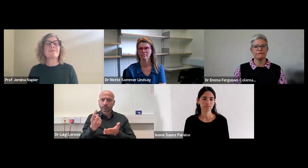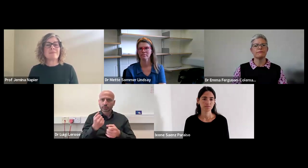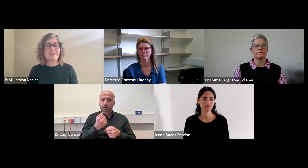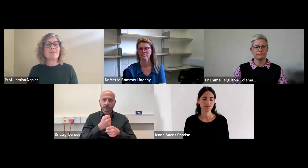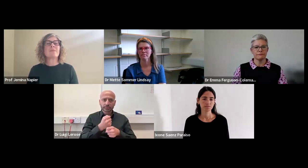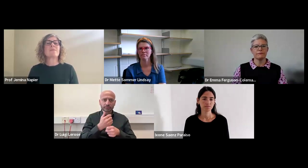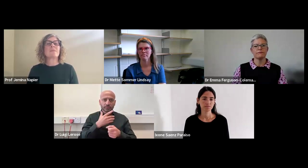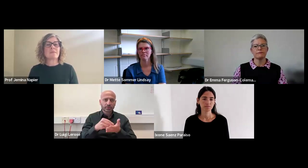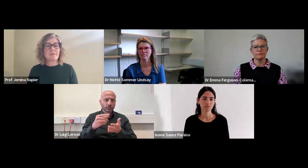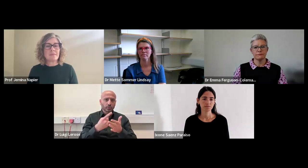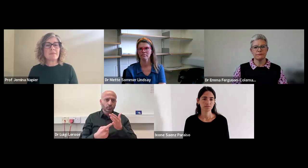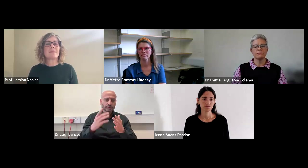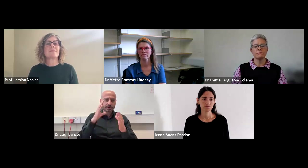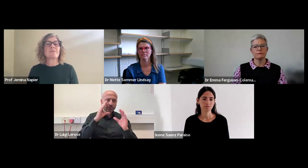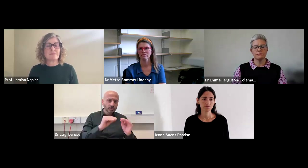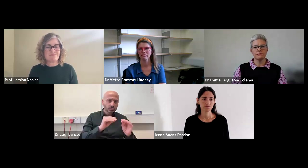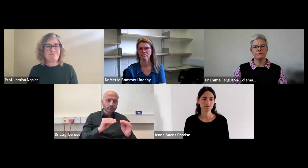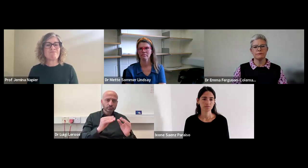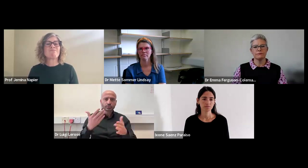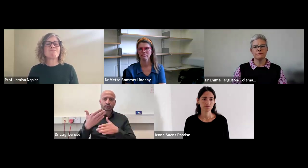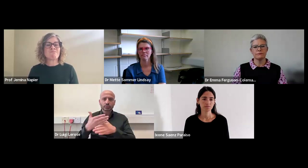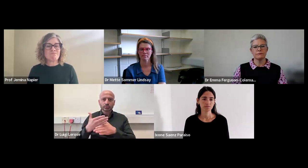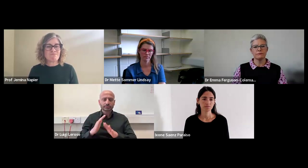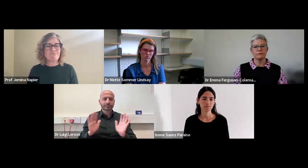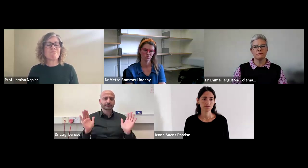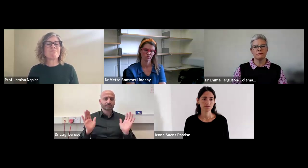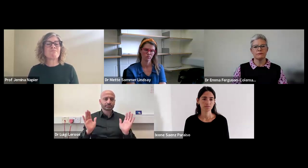I didn't know who was going to pay; I didn't understand that there were government schemes;